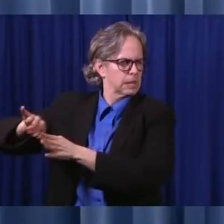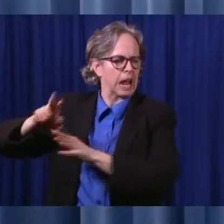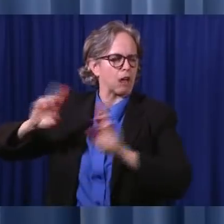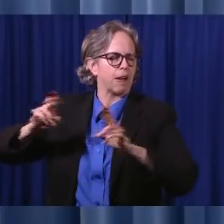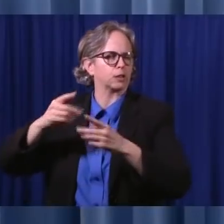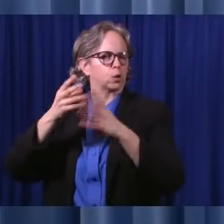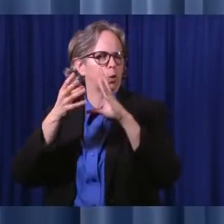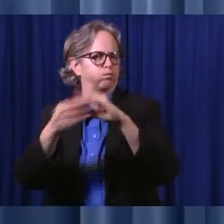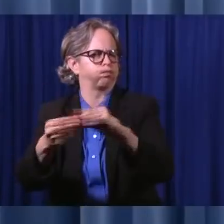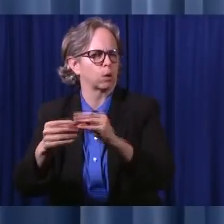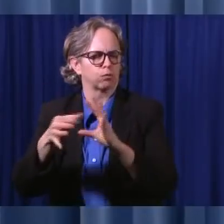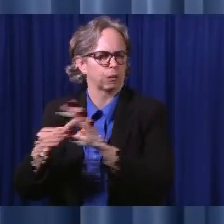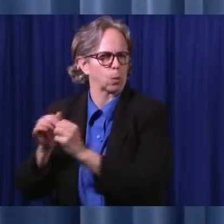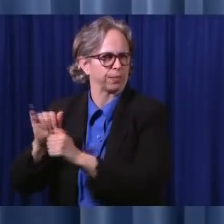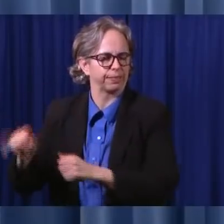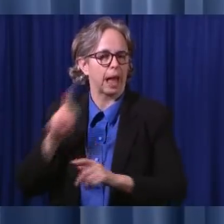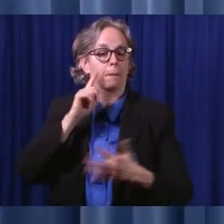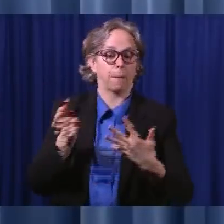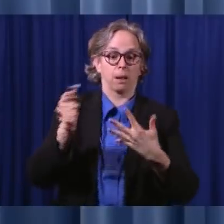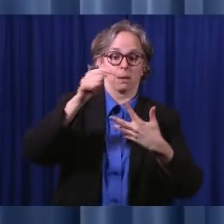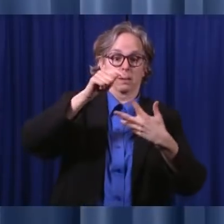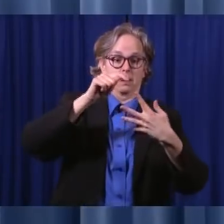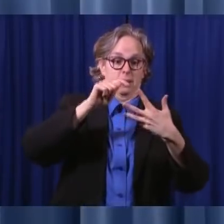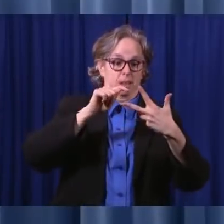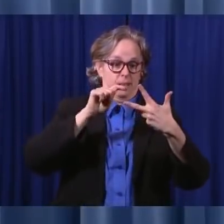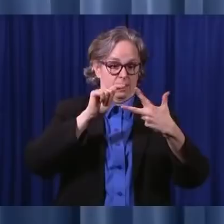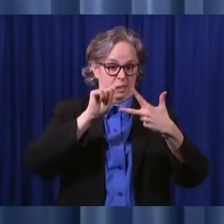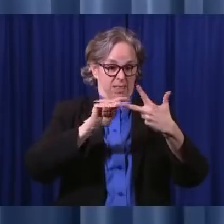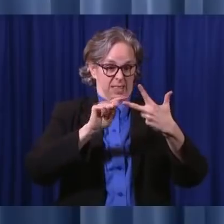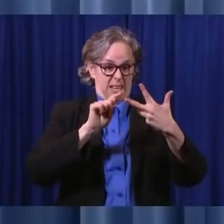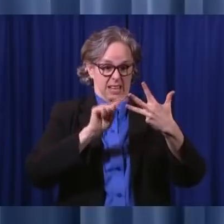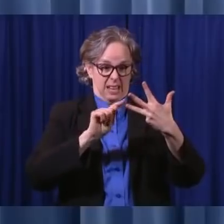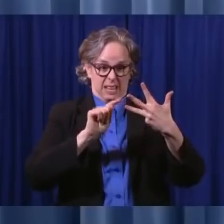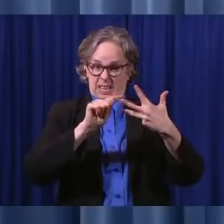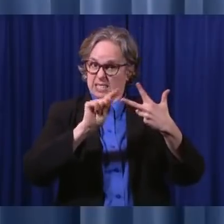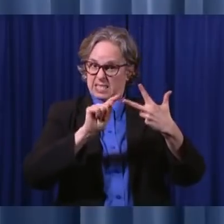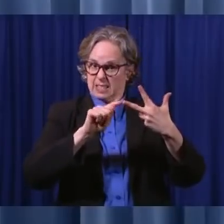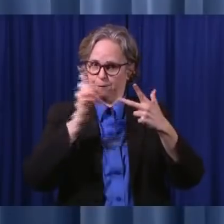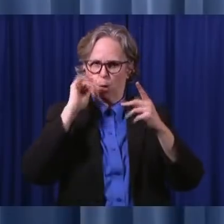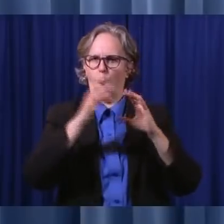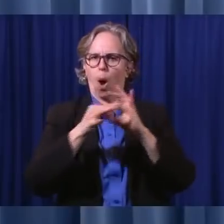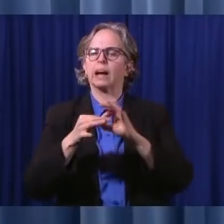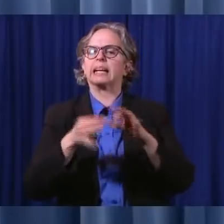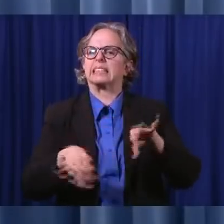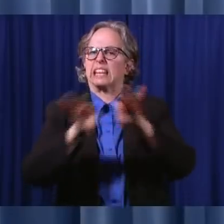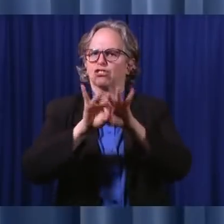LET ME TURN -- ANNOUNCEMENT. LET ME